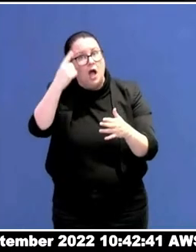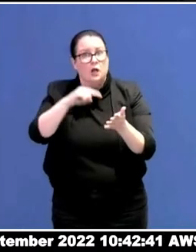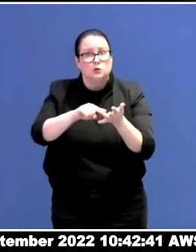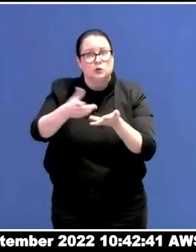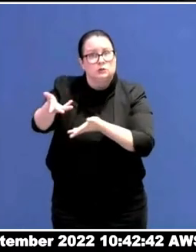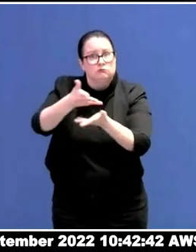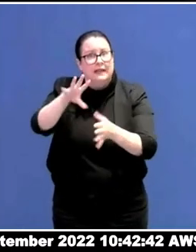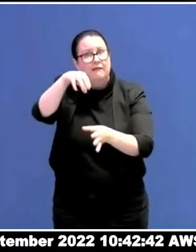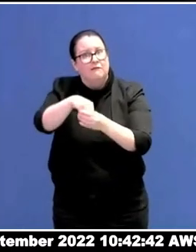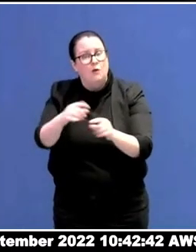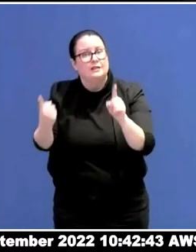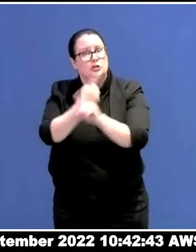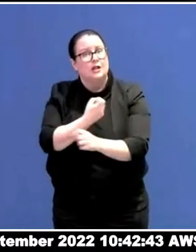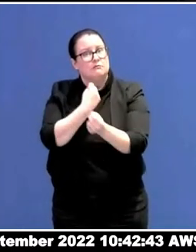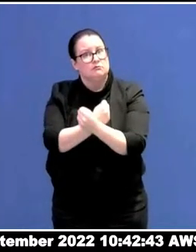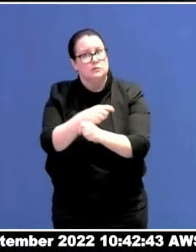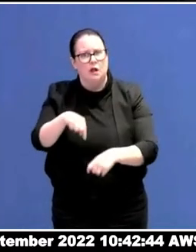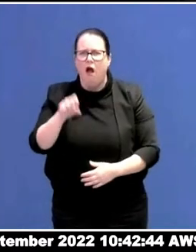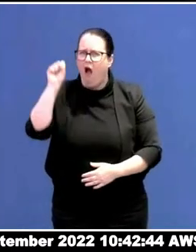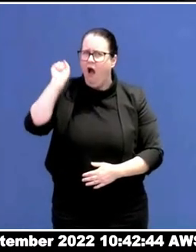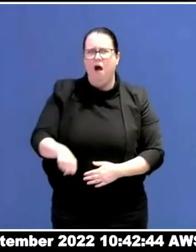in that process? TERRY: Yes. I definitely would be.